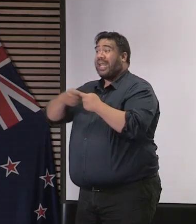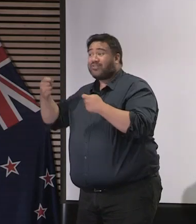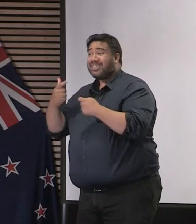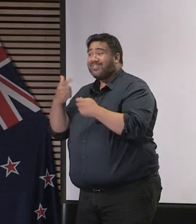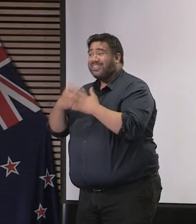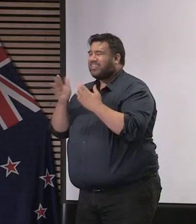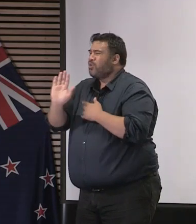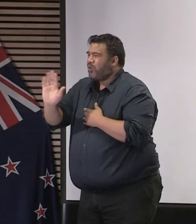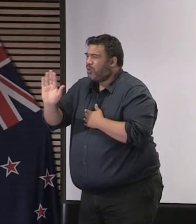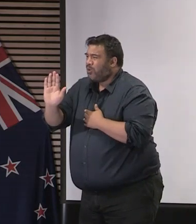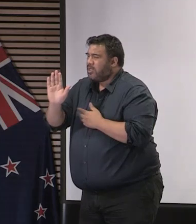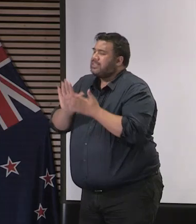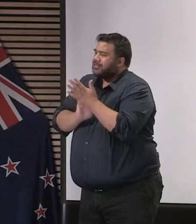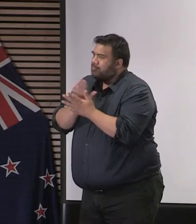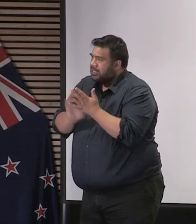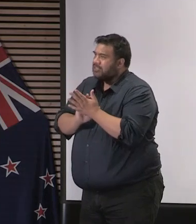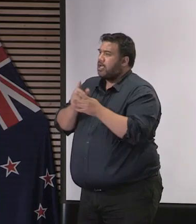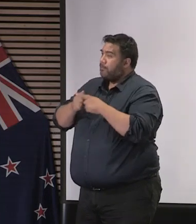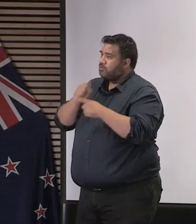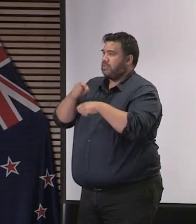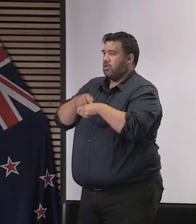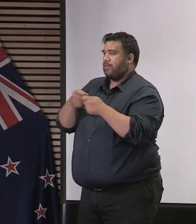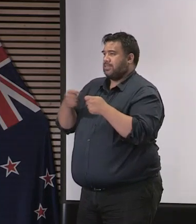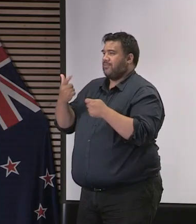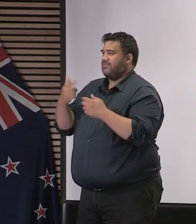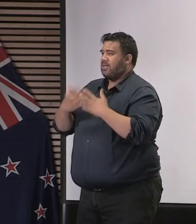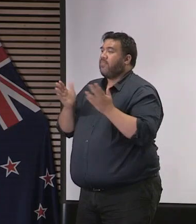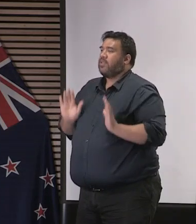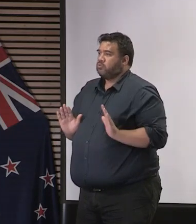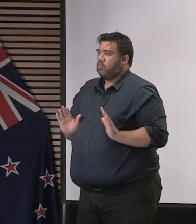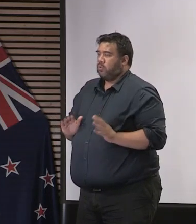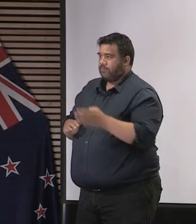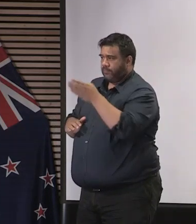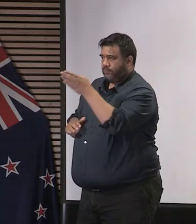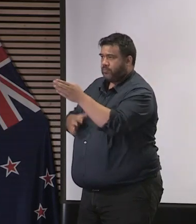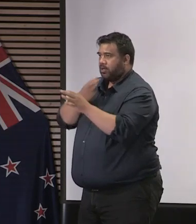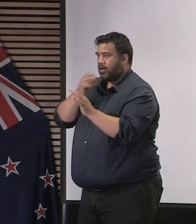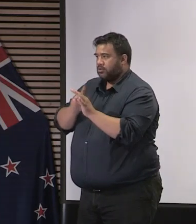for an extra seven days. It's within that alert level 4 time